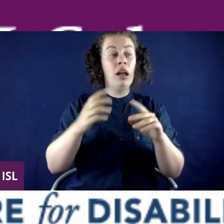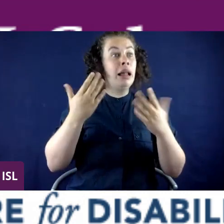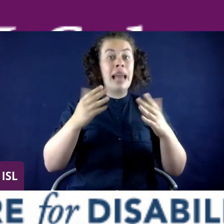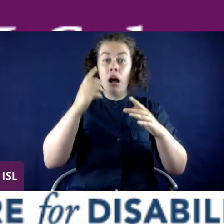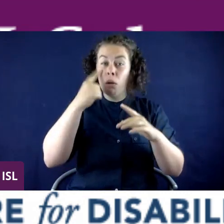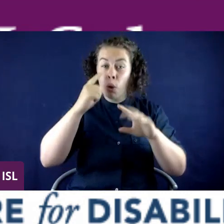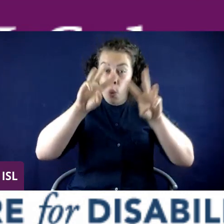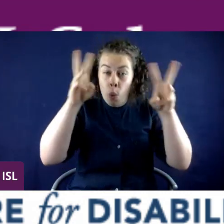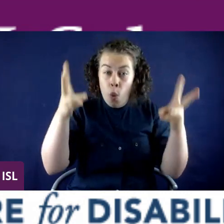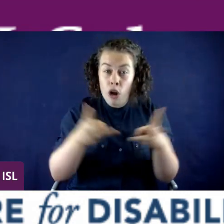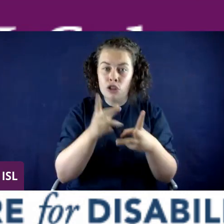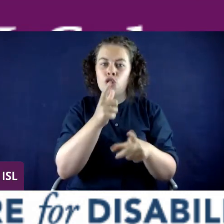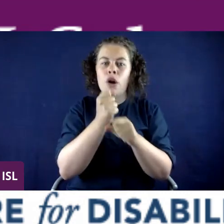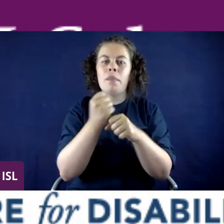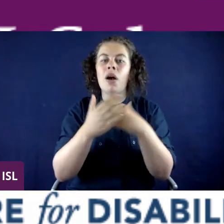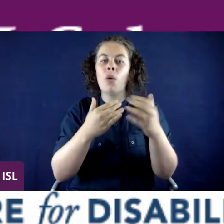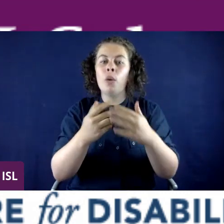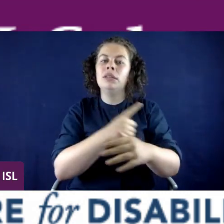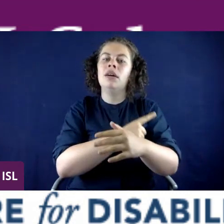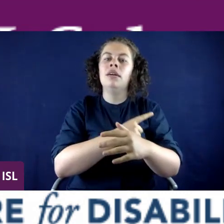The Black Lives Matter protest